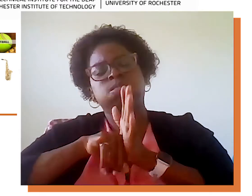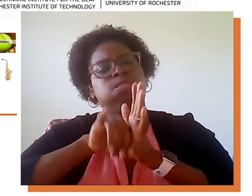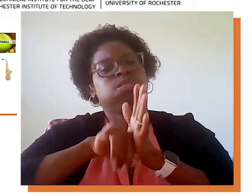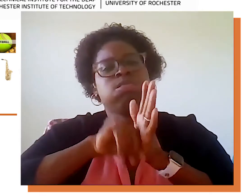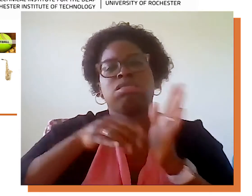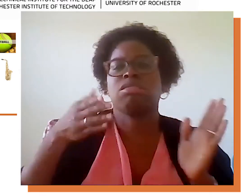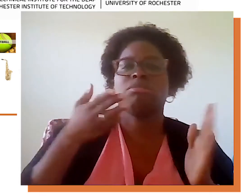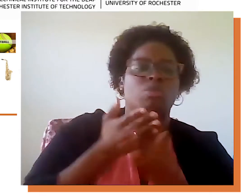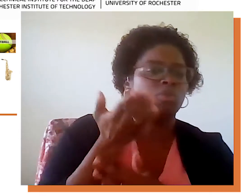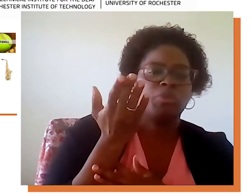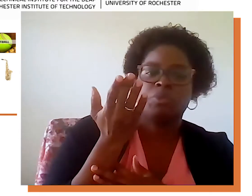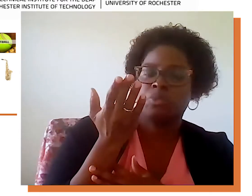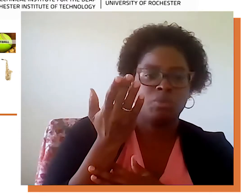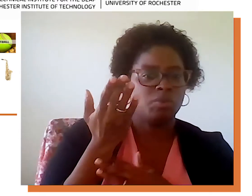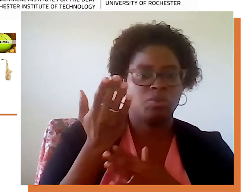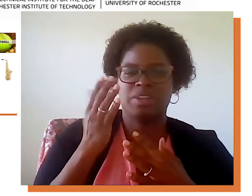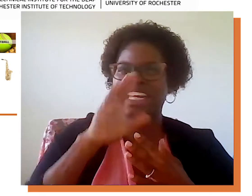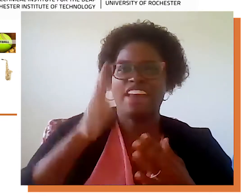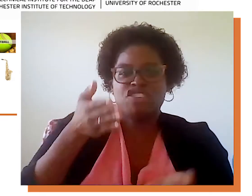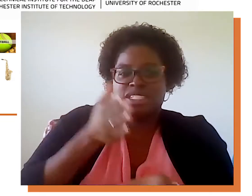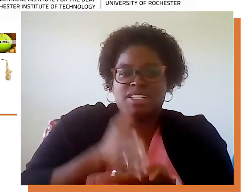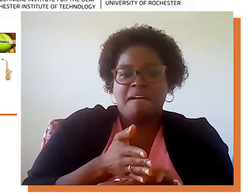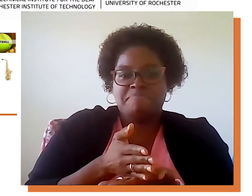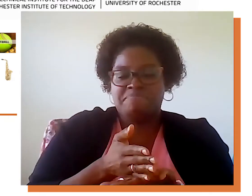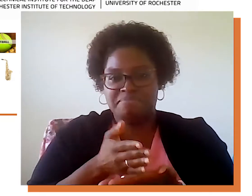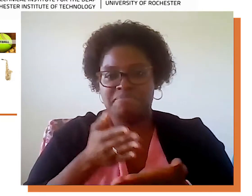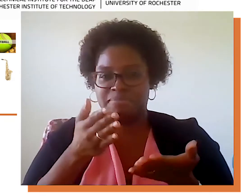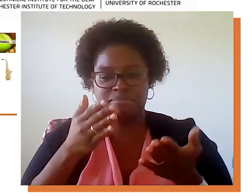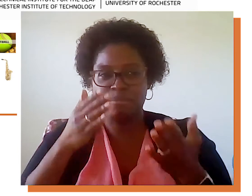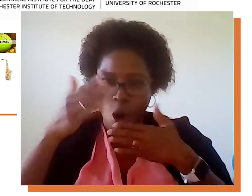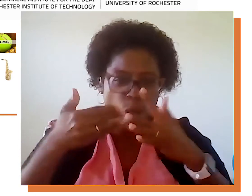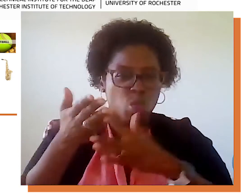but thought more like a hearing person? Or was I more functionally deaf?